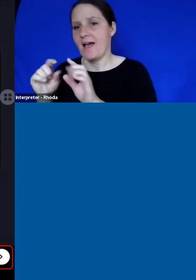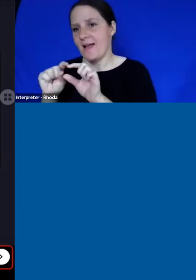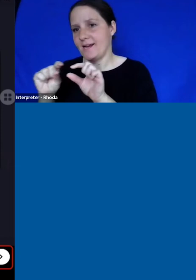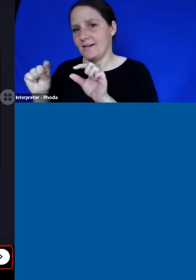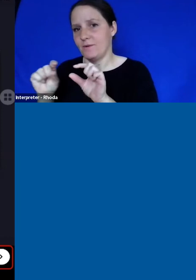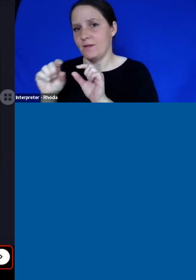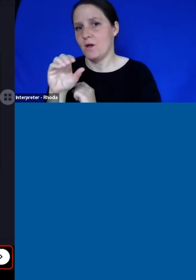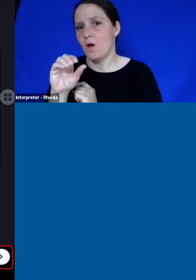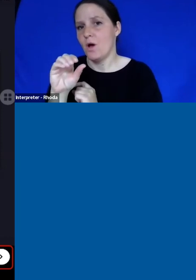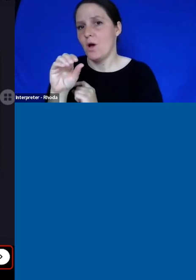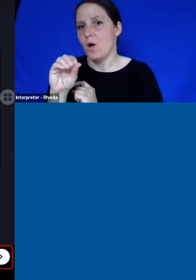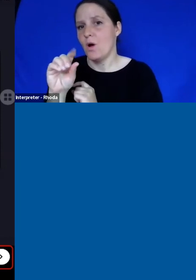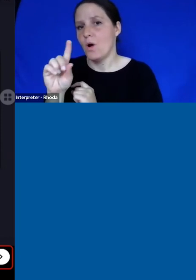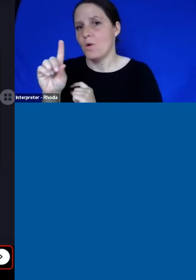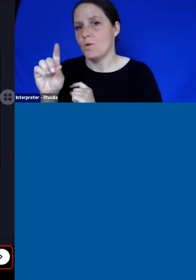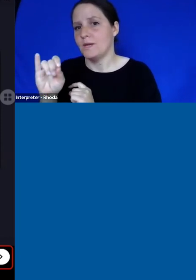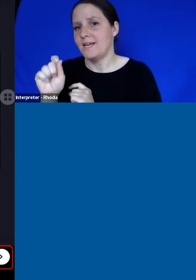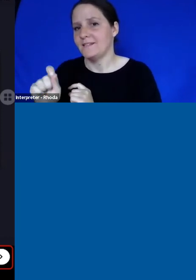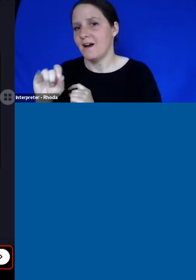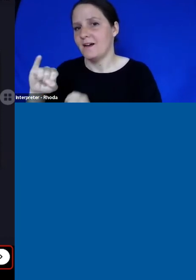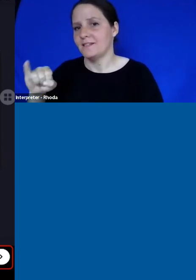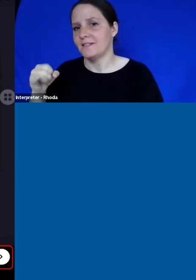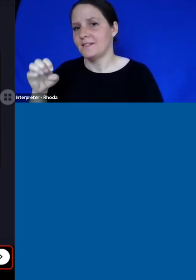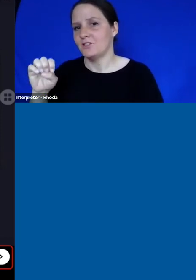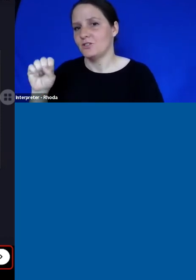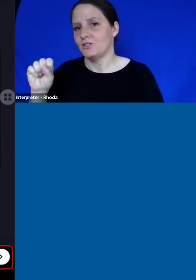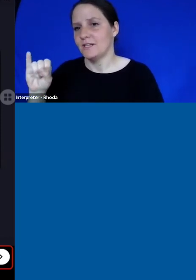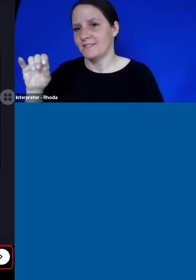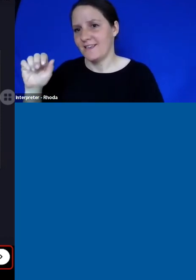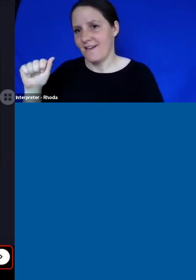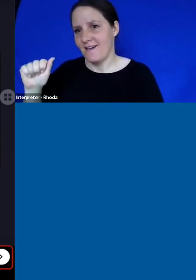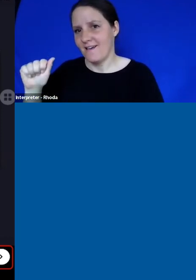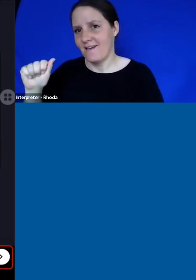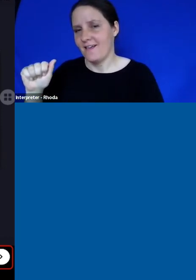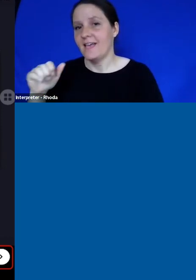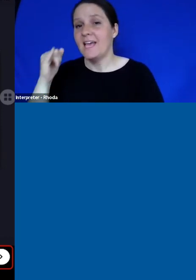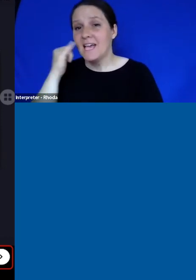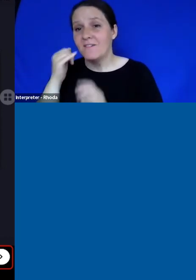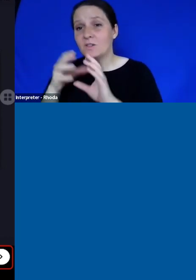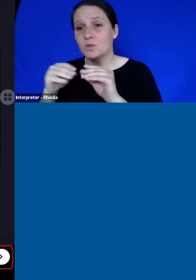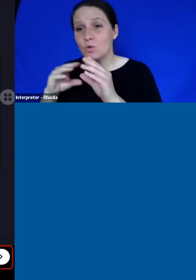and if your story expands more than one slide, then just keep re-adding that tag to each of the video clips